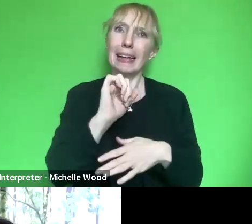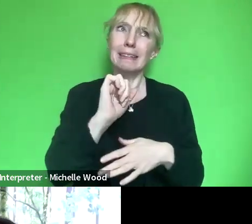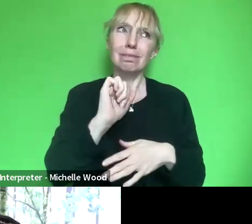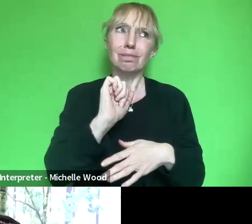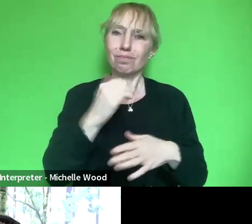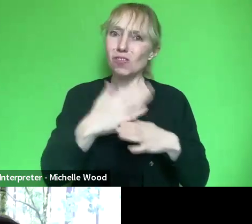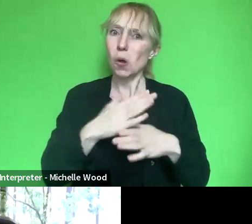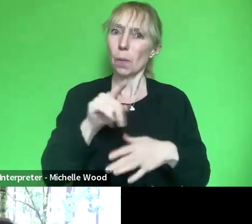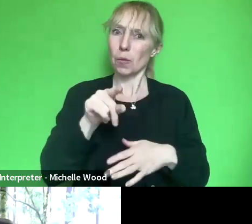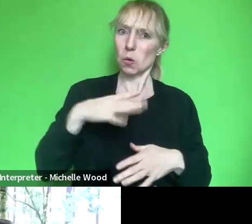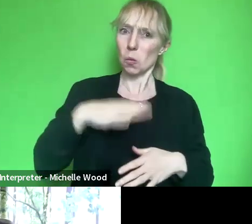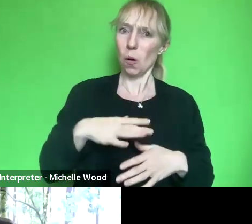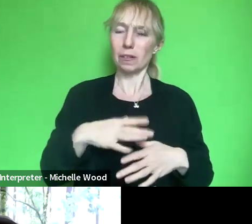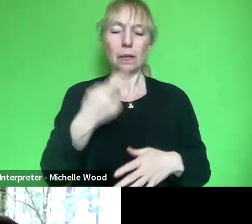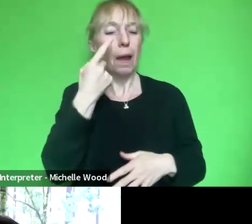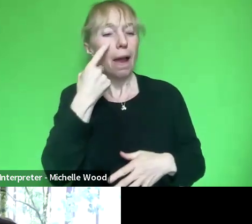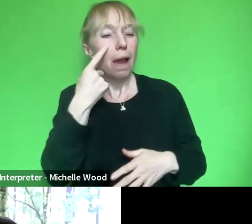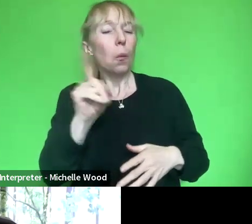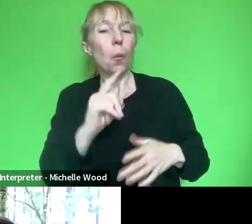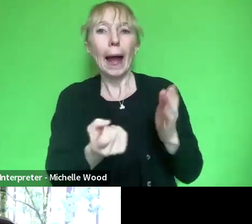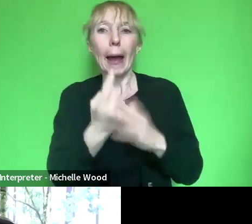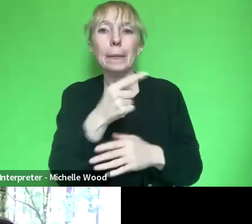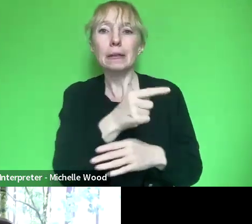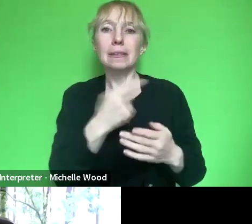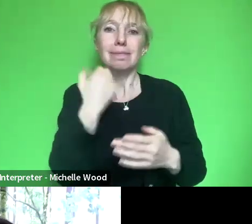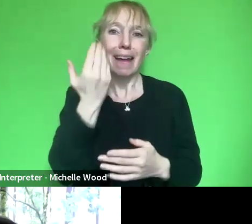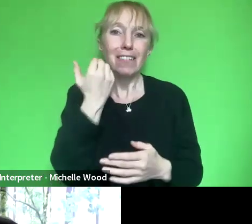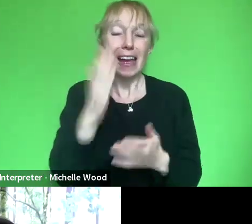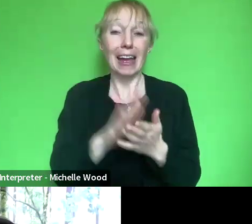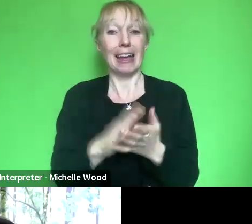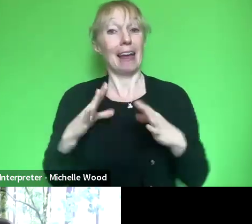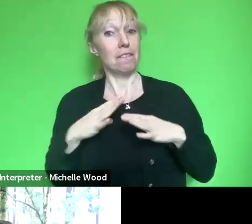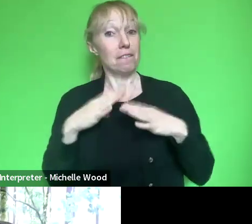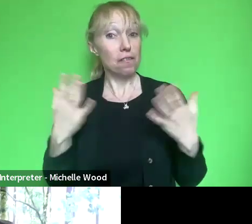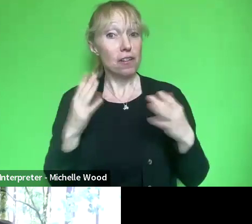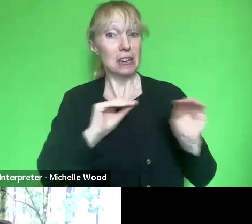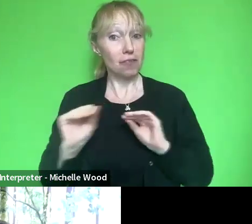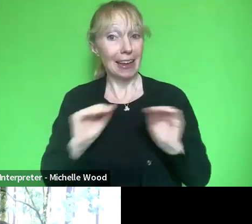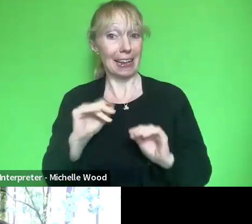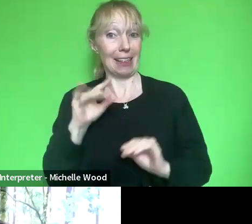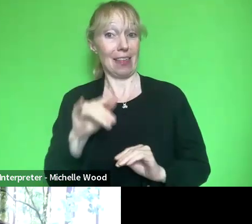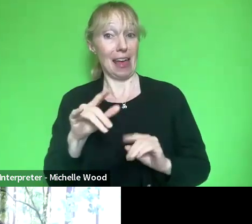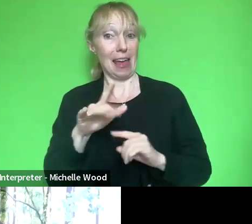on a daily basis. There's also quite a lot of free training that you'll find on social media, so make sure that you're signing